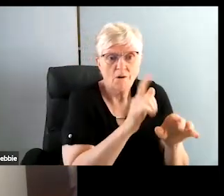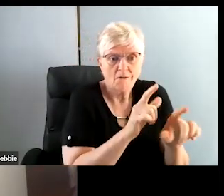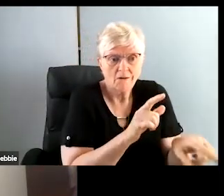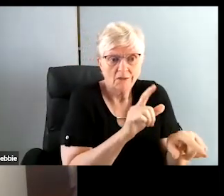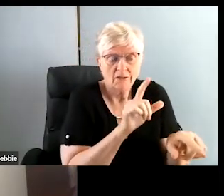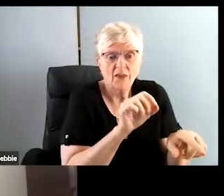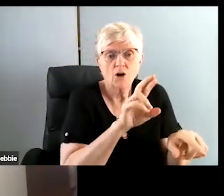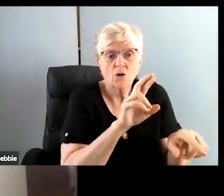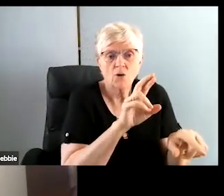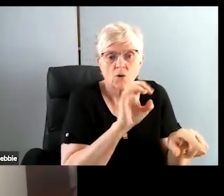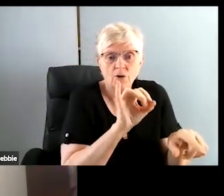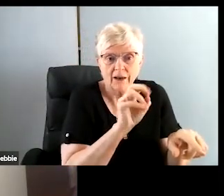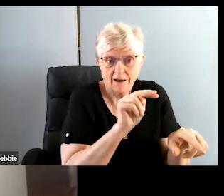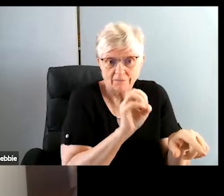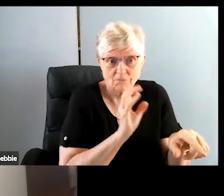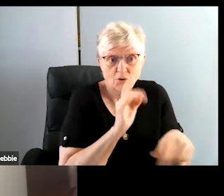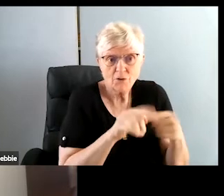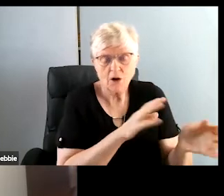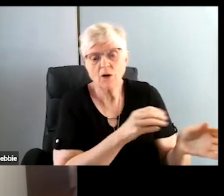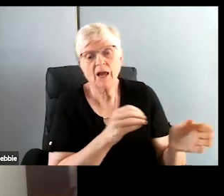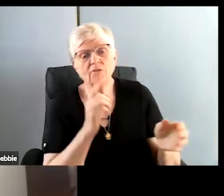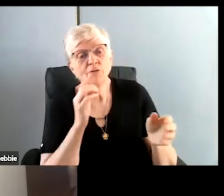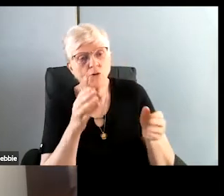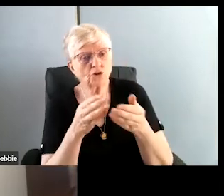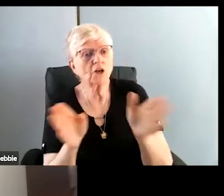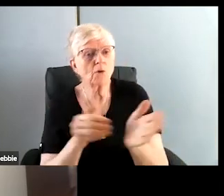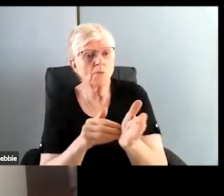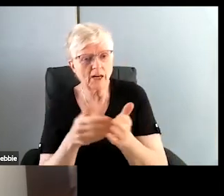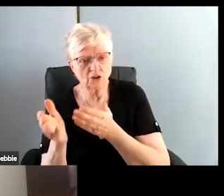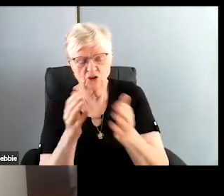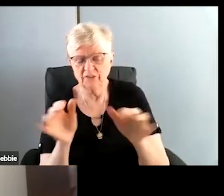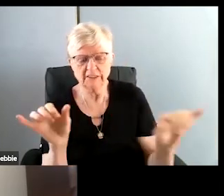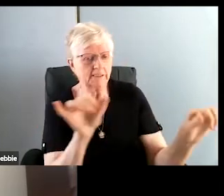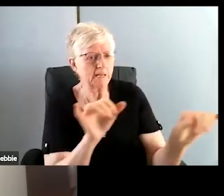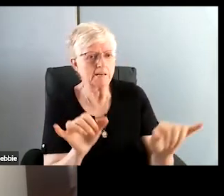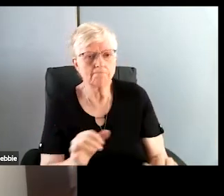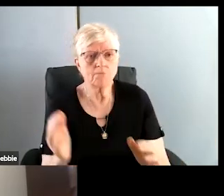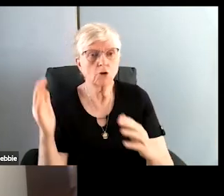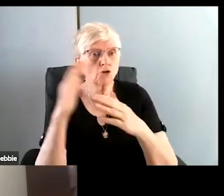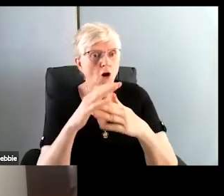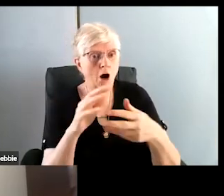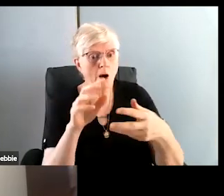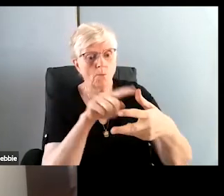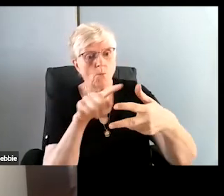THAT WERE FOR GENERAL MEDICAL SERVICES. YOU SEE AGAIN THAT THE TOP TWO RECOMMENDATIONS YOU SEE AGAIN THAT THE TOP TWO RECOMMENDATIONS ARE AROUND